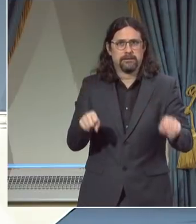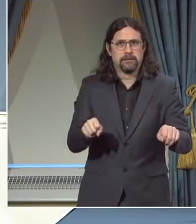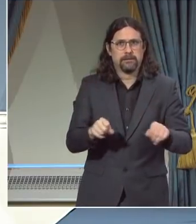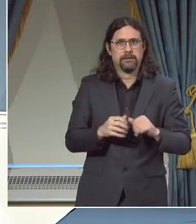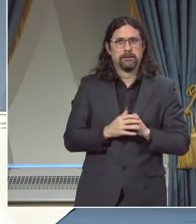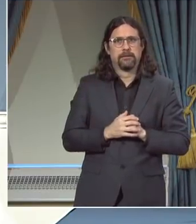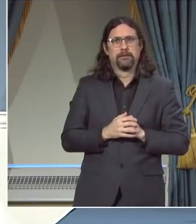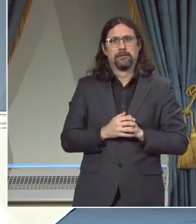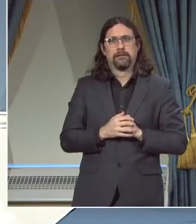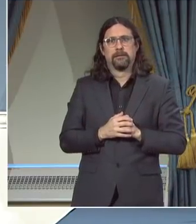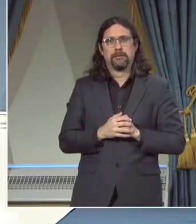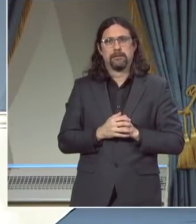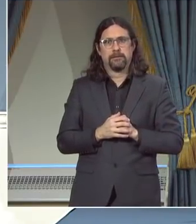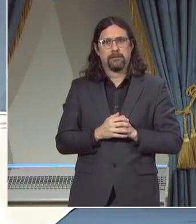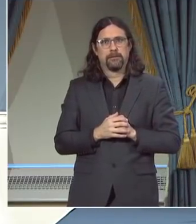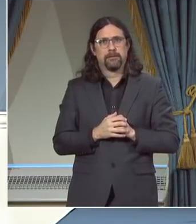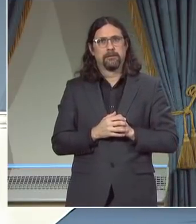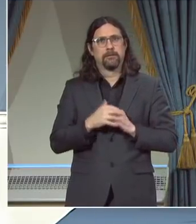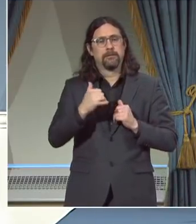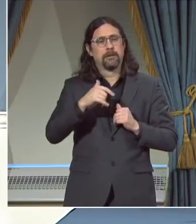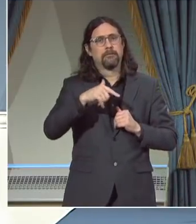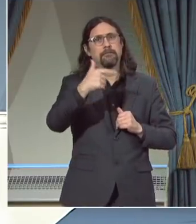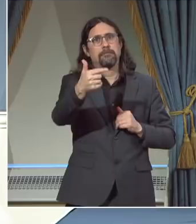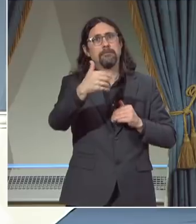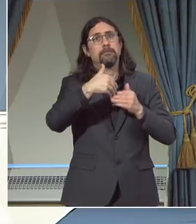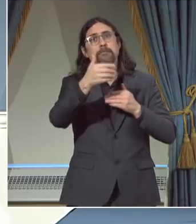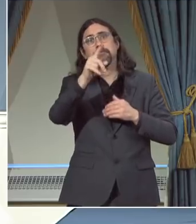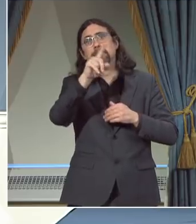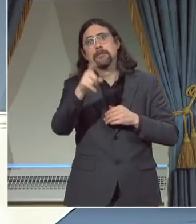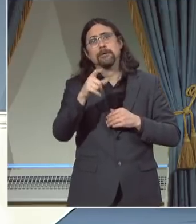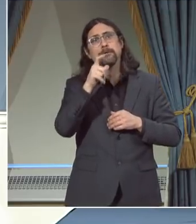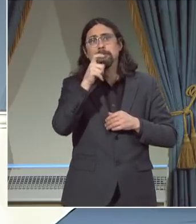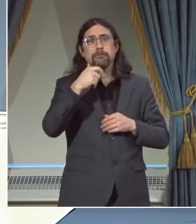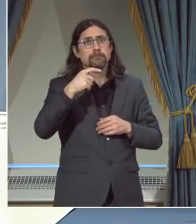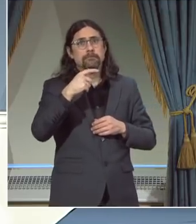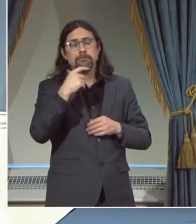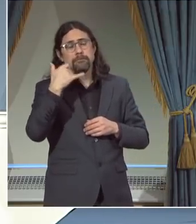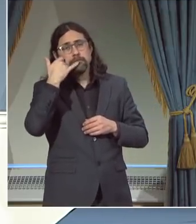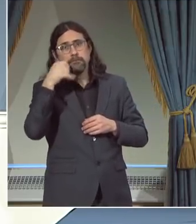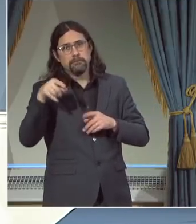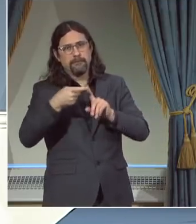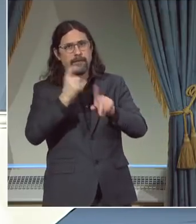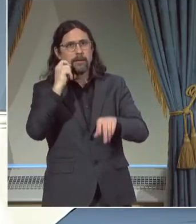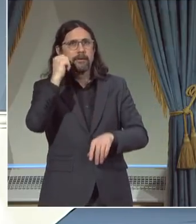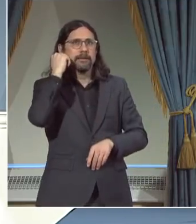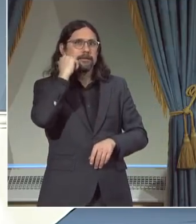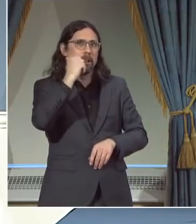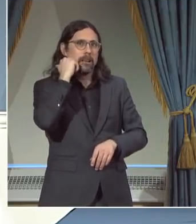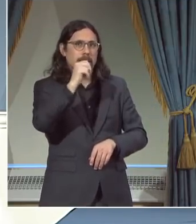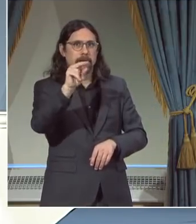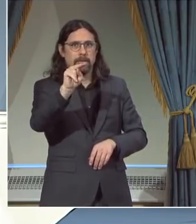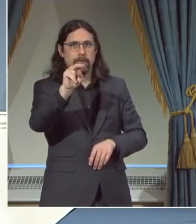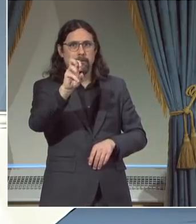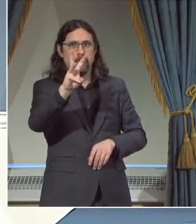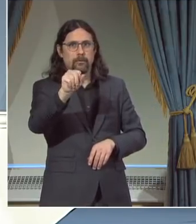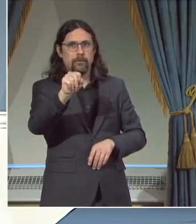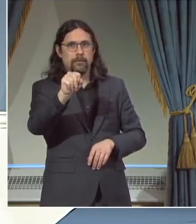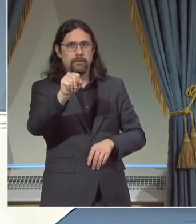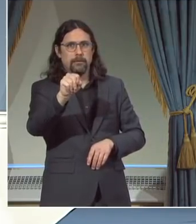NEXT WE HAVE SHAWN FRM O"HET DAILY NEWS." THANK YOU, MAYOR.